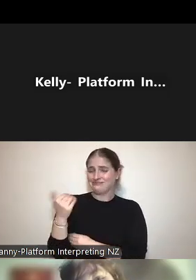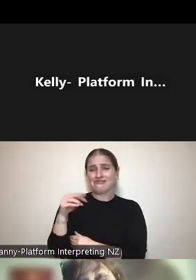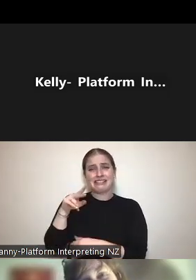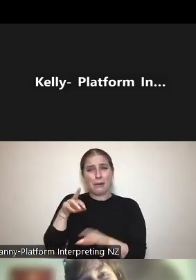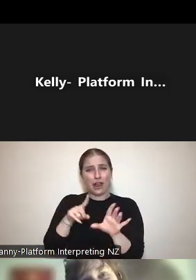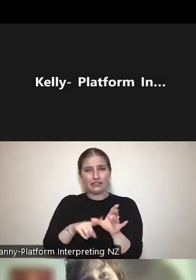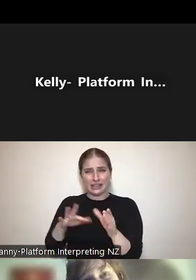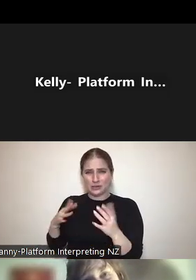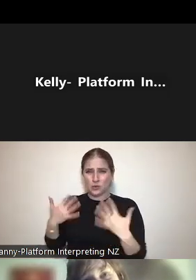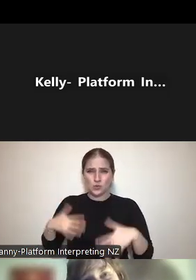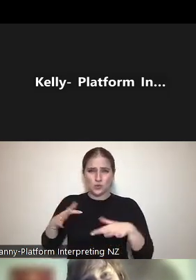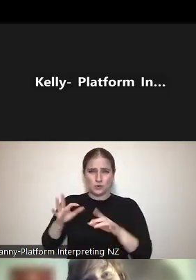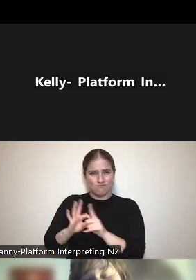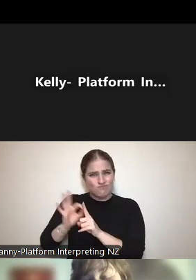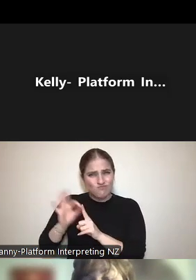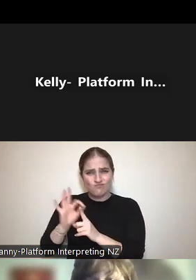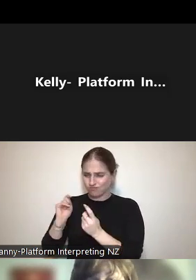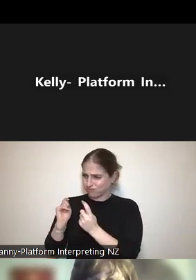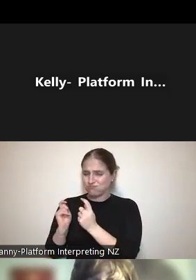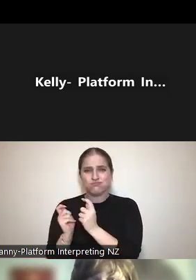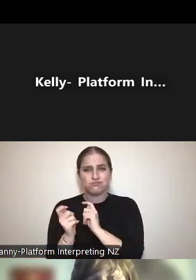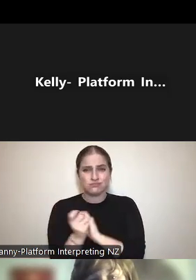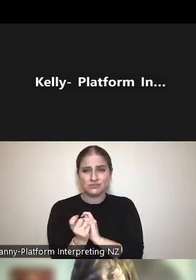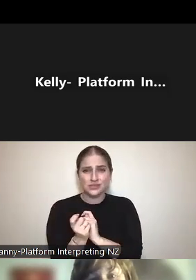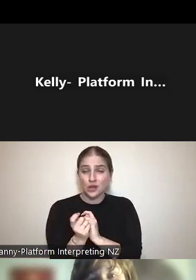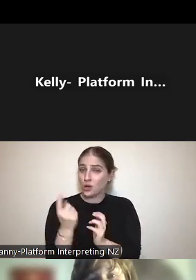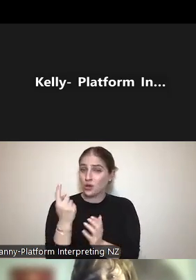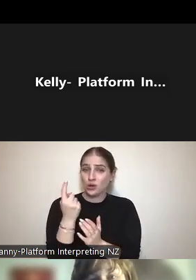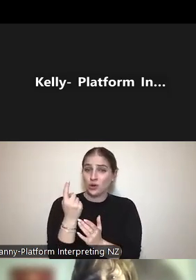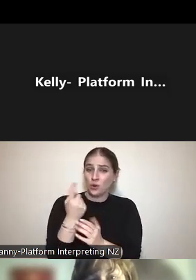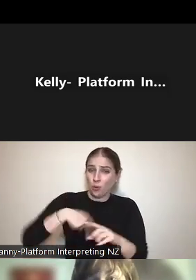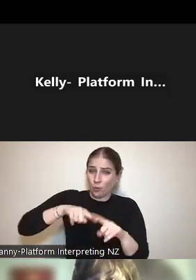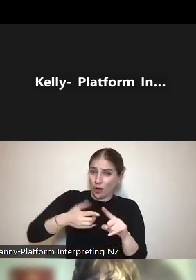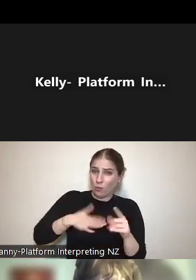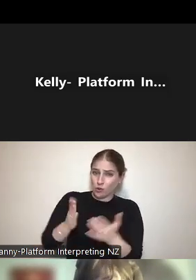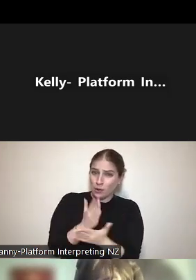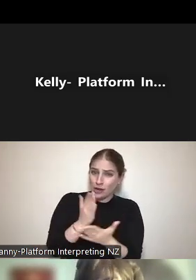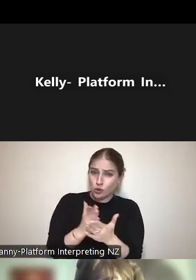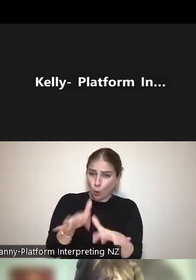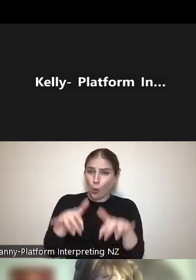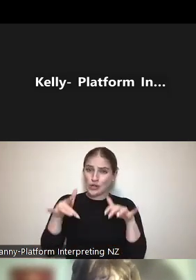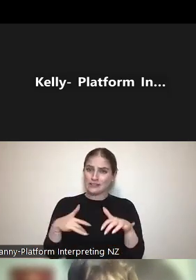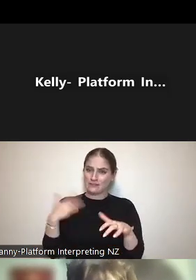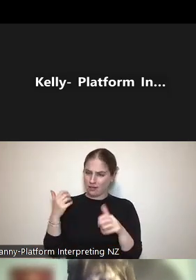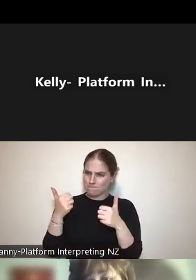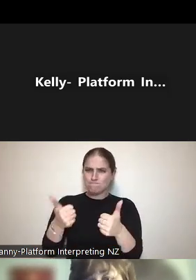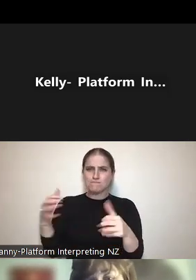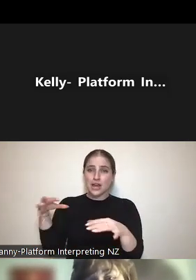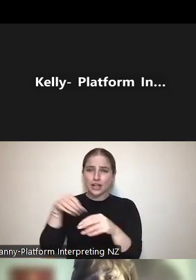that's not about just making sure that our audiences feel as included as possible. We really want,